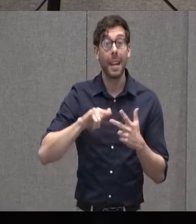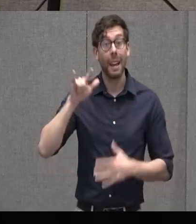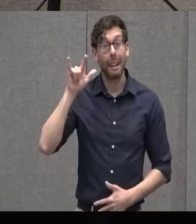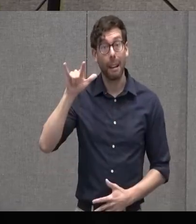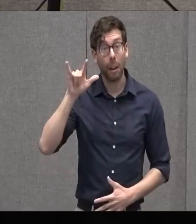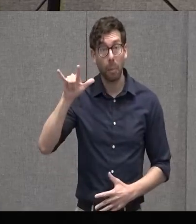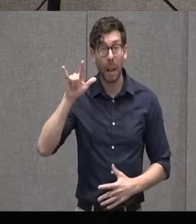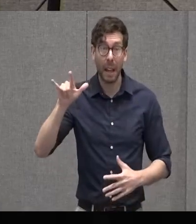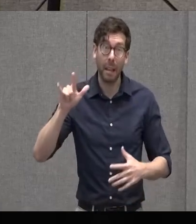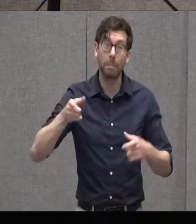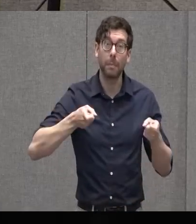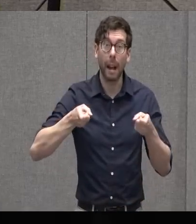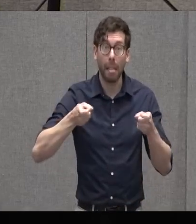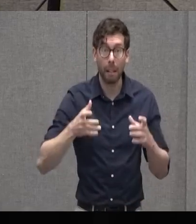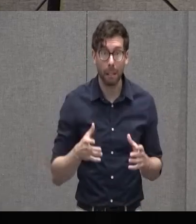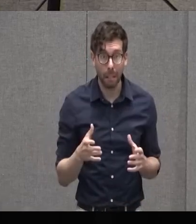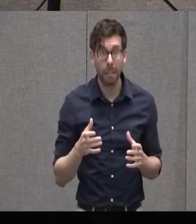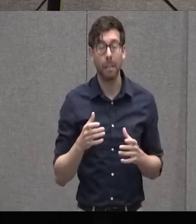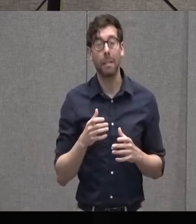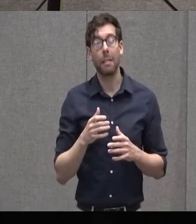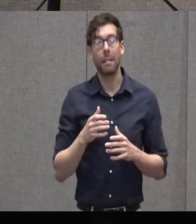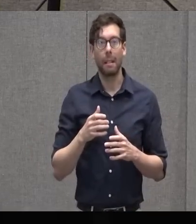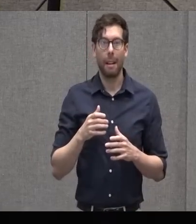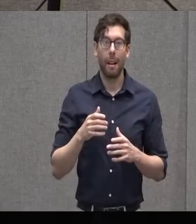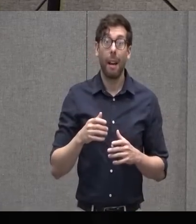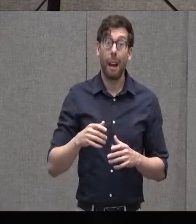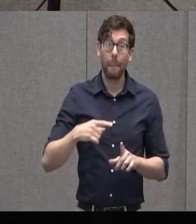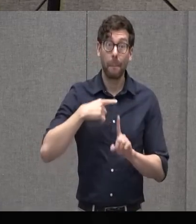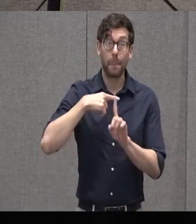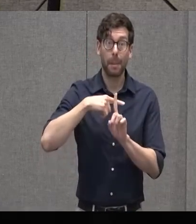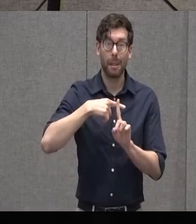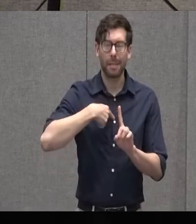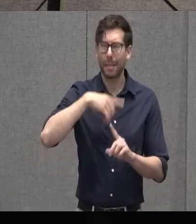I've even pretended to be a teacher, that's what I am now.